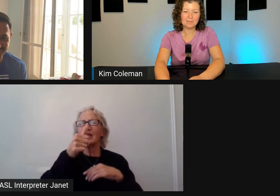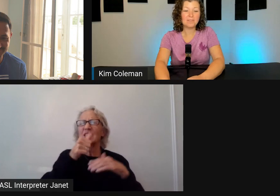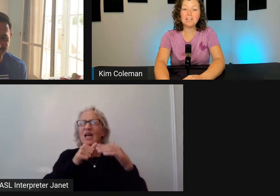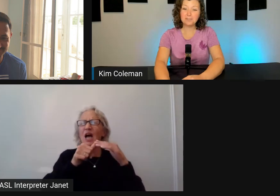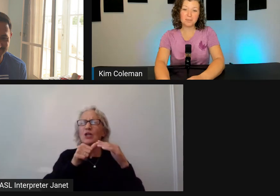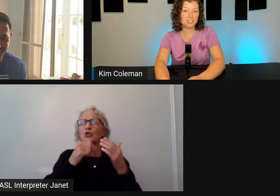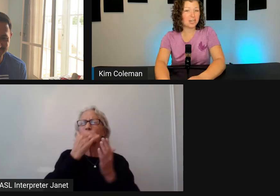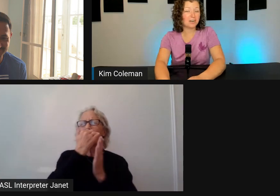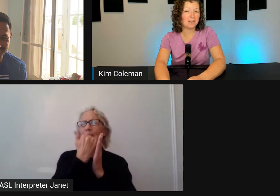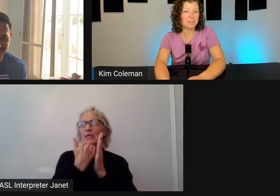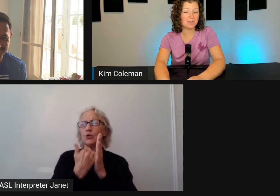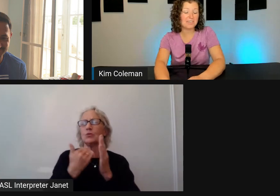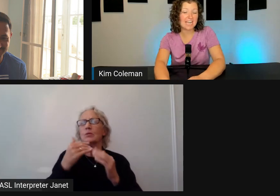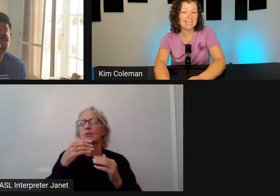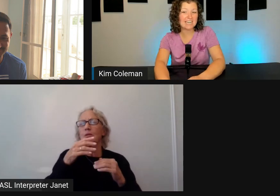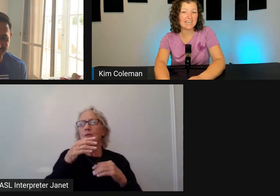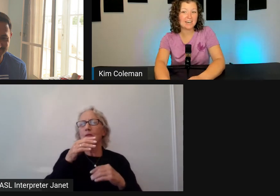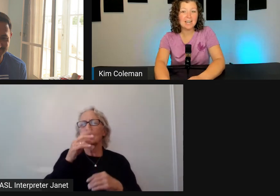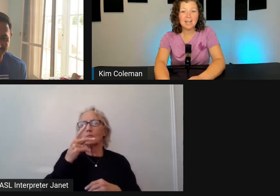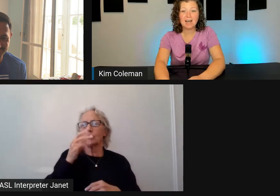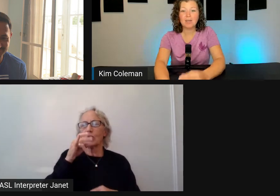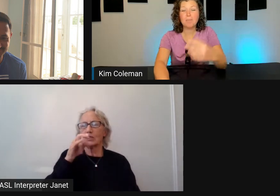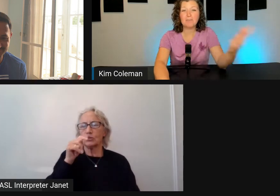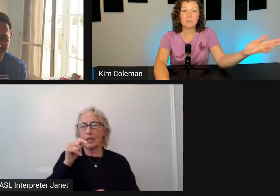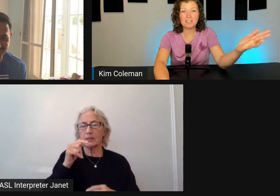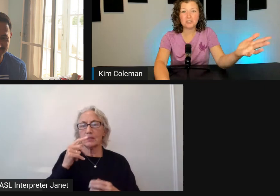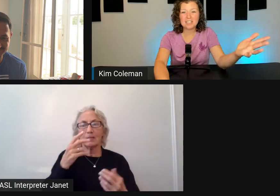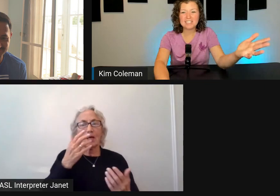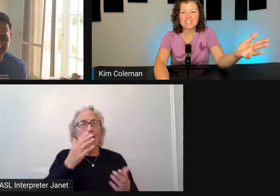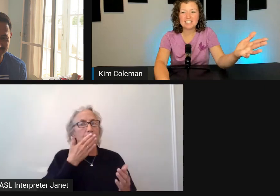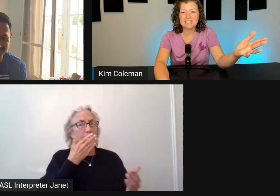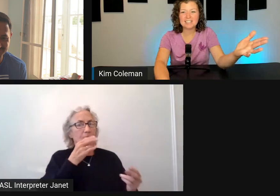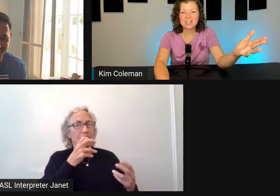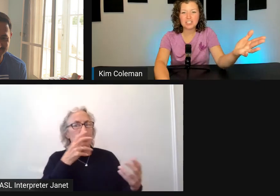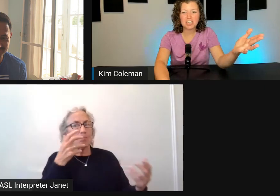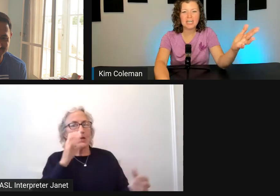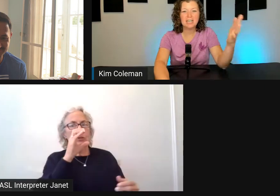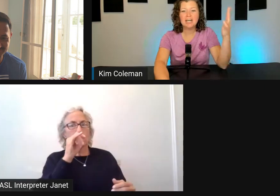Well, thank you so much, Carlos. We have to end it here. I hope everyone enjoyed this session.